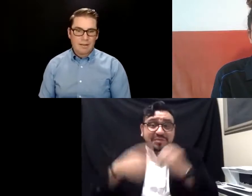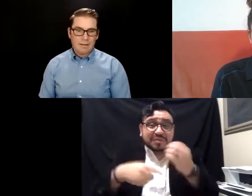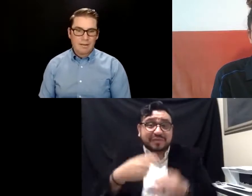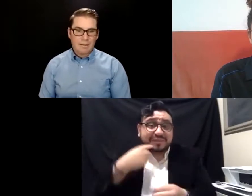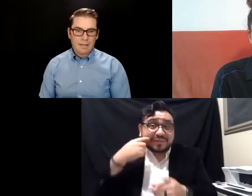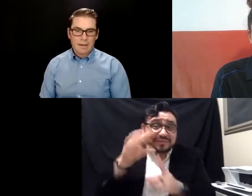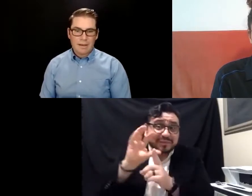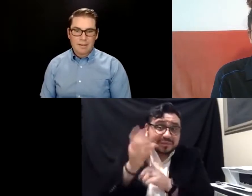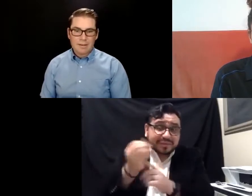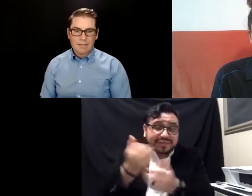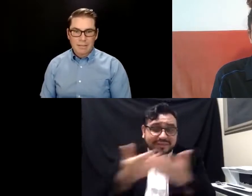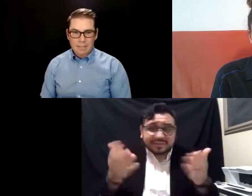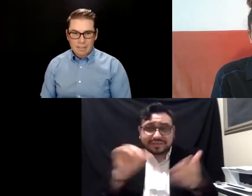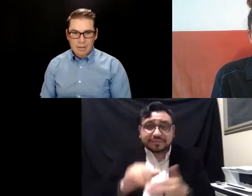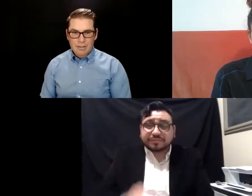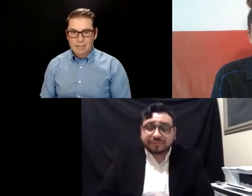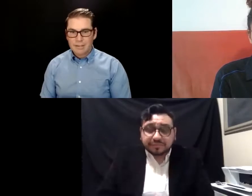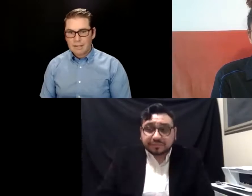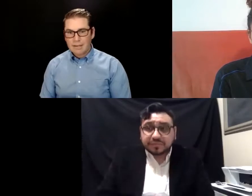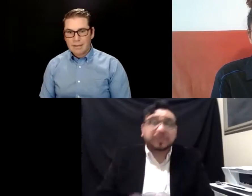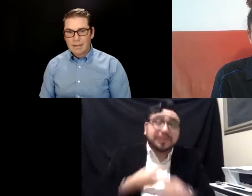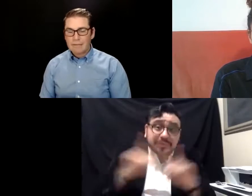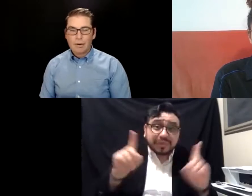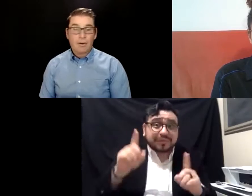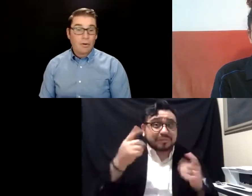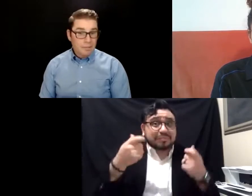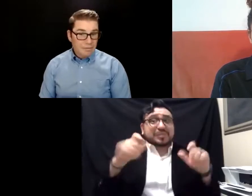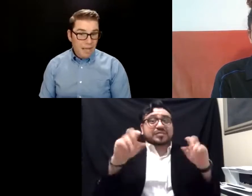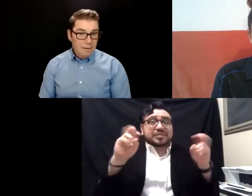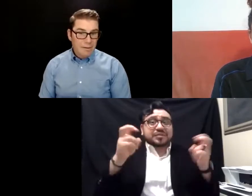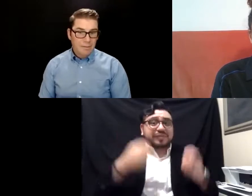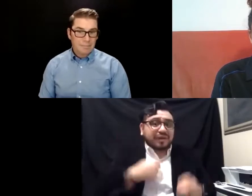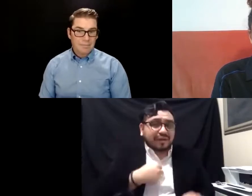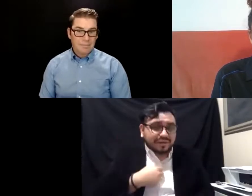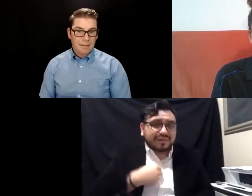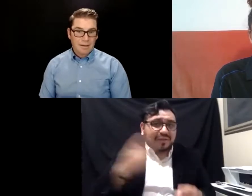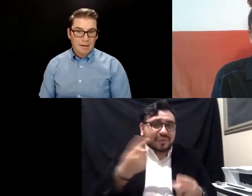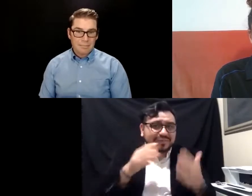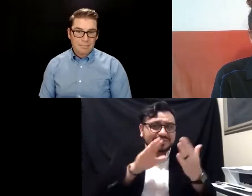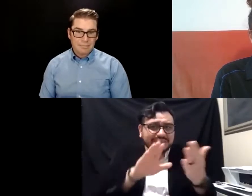The those that were in charge I loved the whole culture of that.